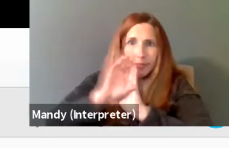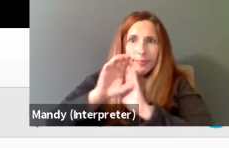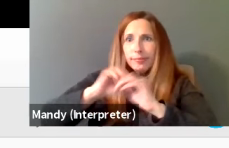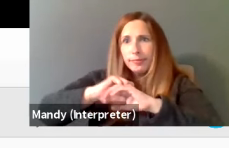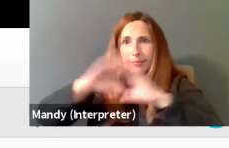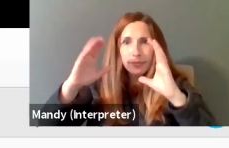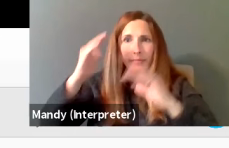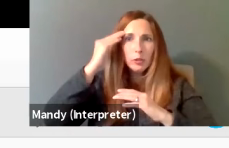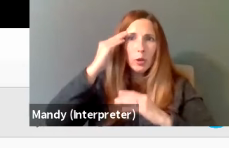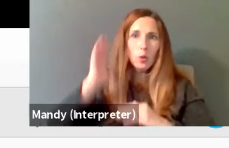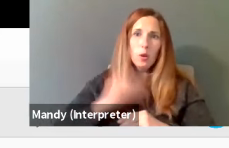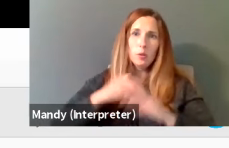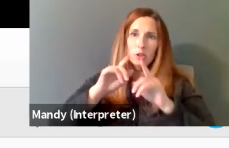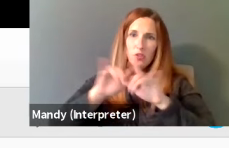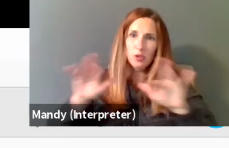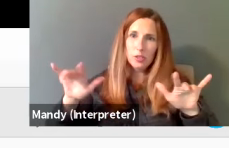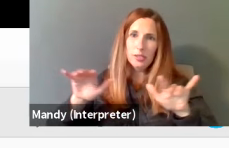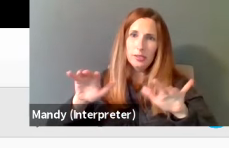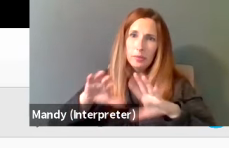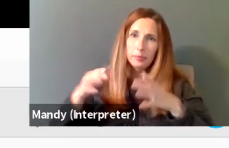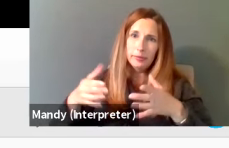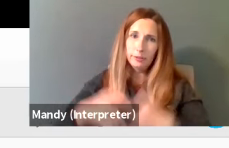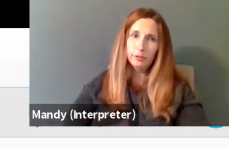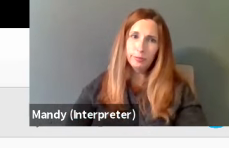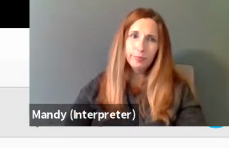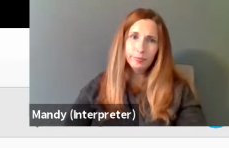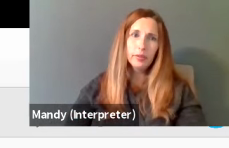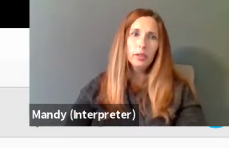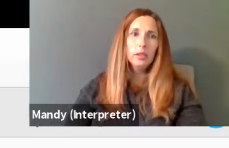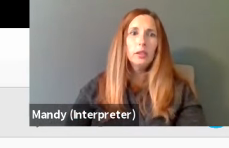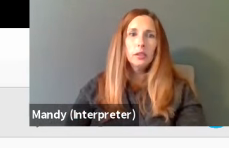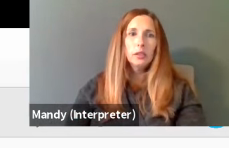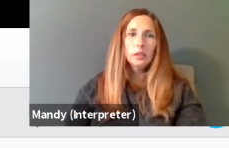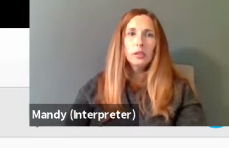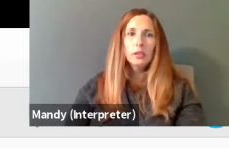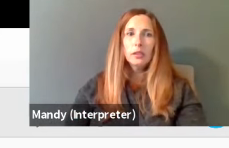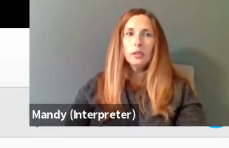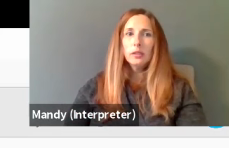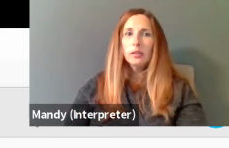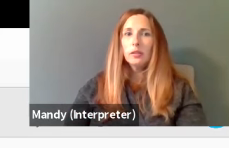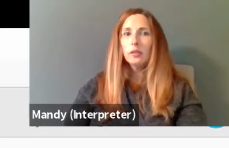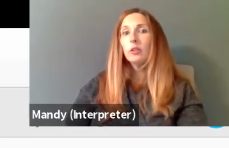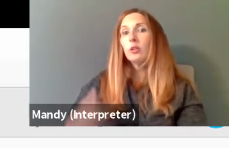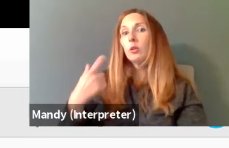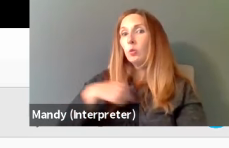in our diversifying populations. We have the data that's been collected up until about 2018.